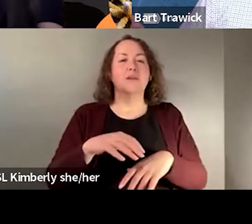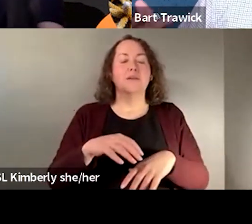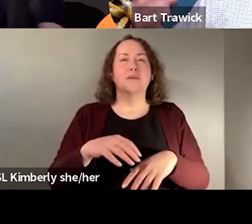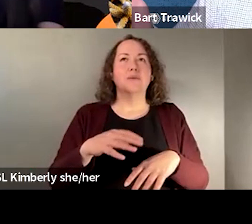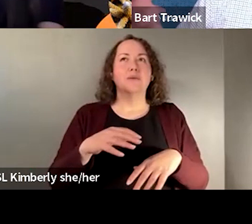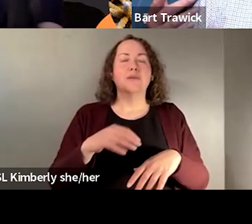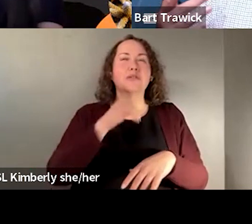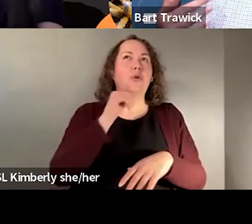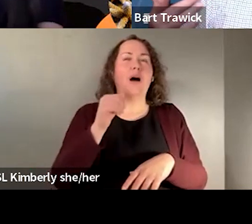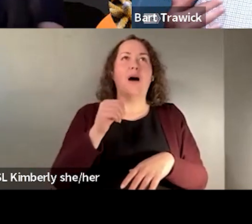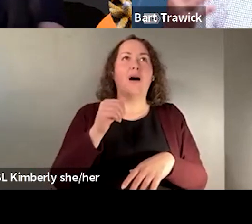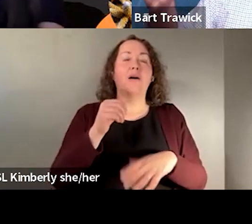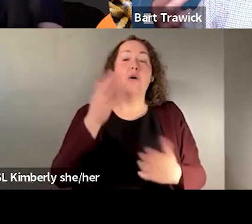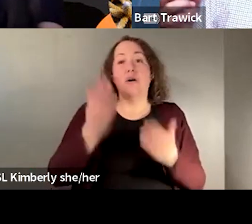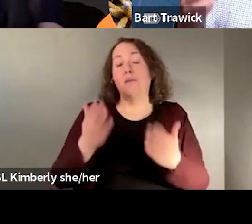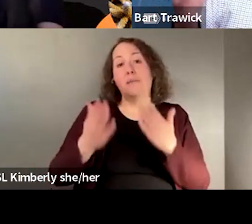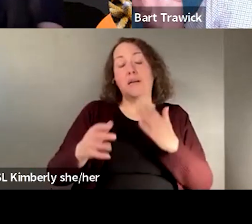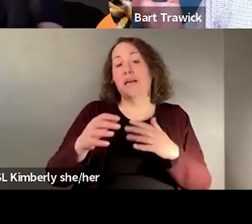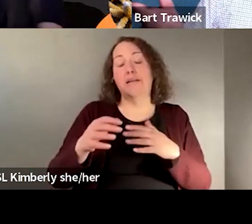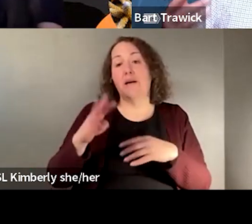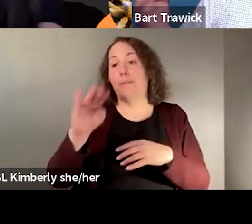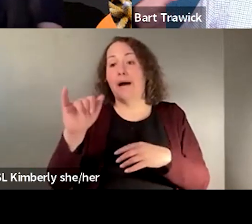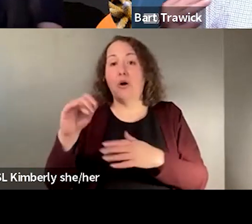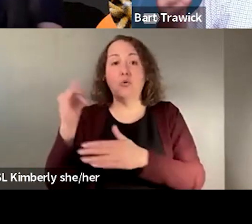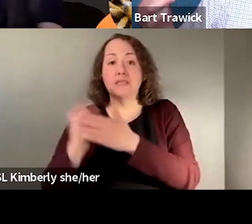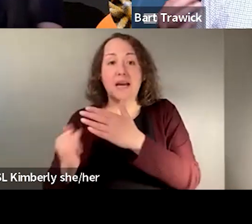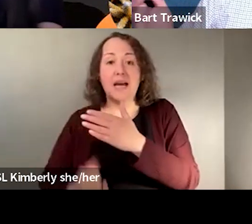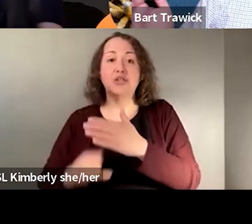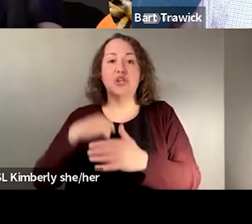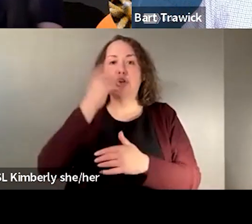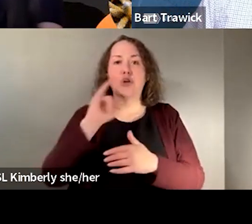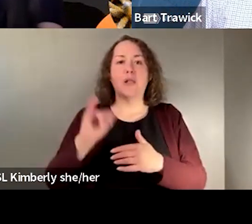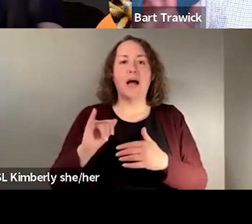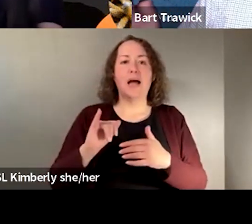Someone wants to -- you know, a biographical sketch looks a lot like a little CV or resume.